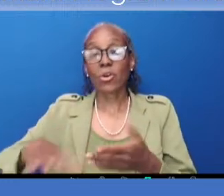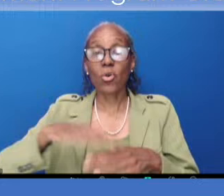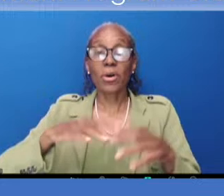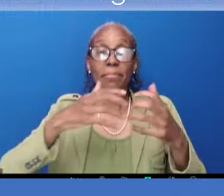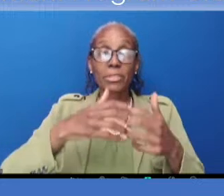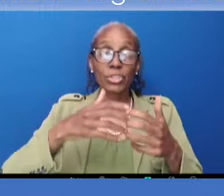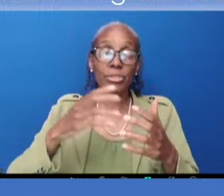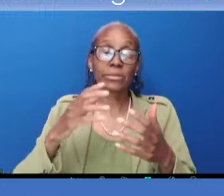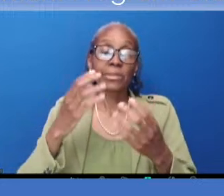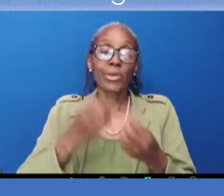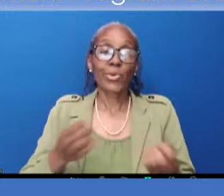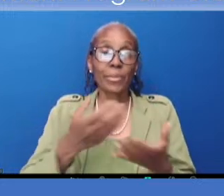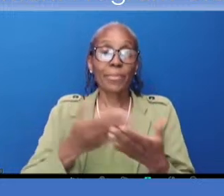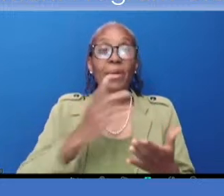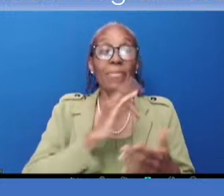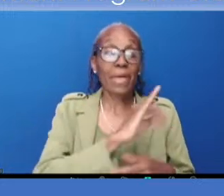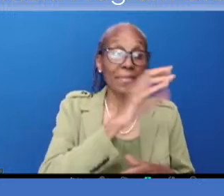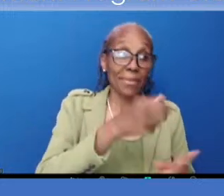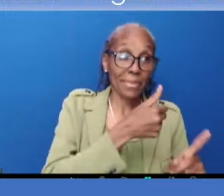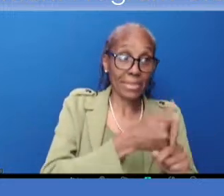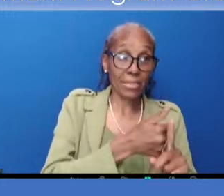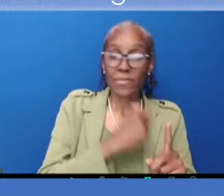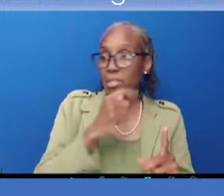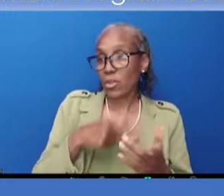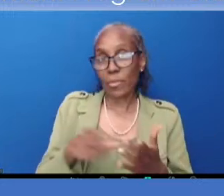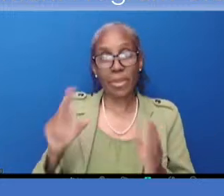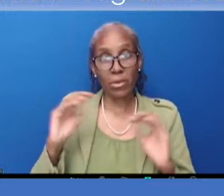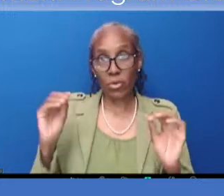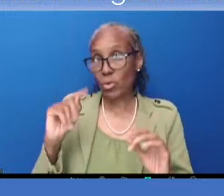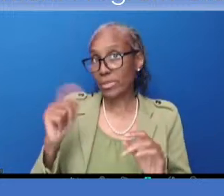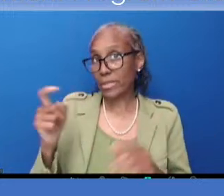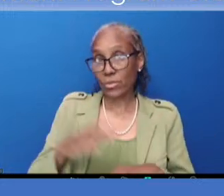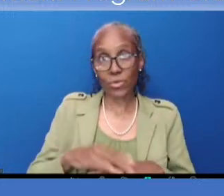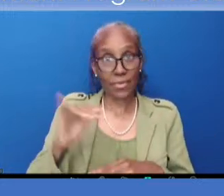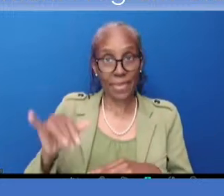IT IS SALES TAX EXEMPTIONS ON